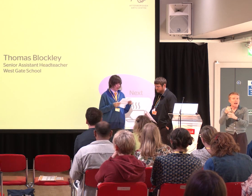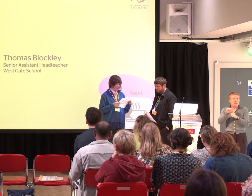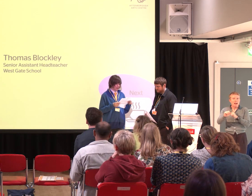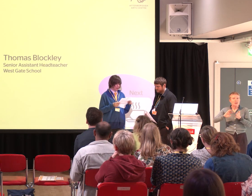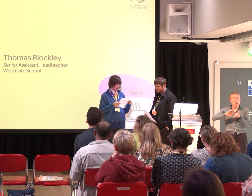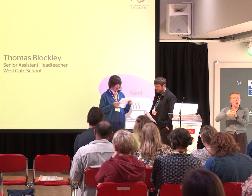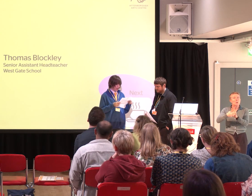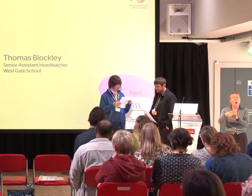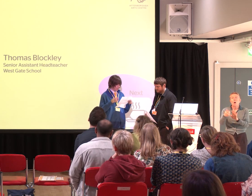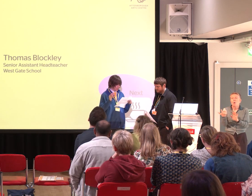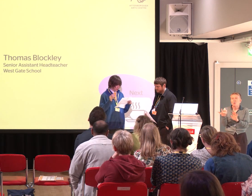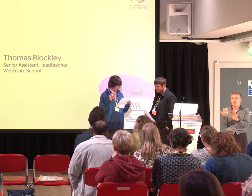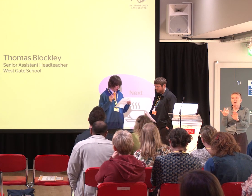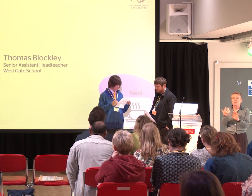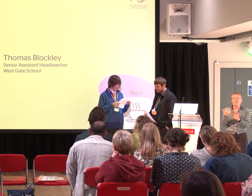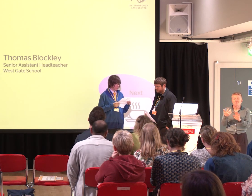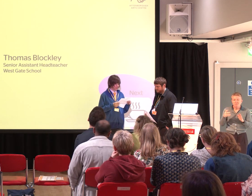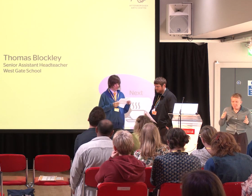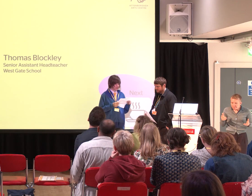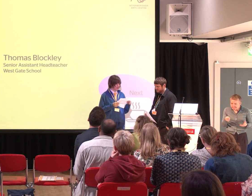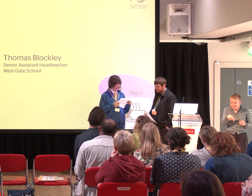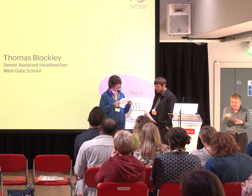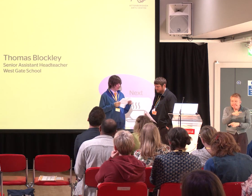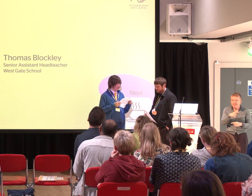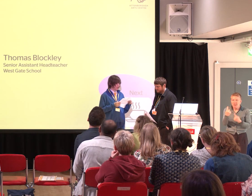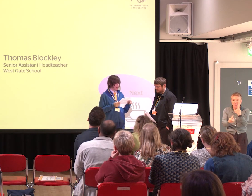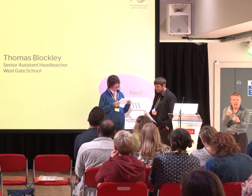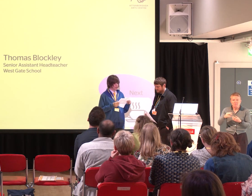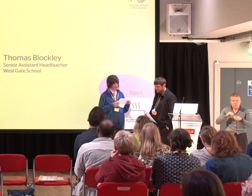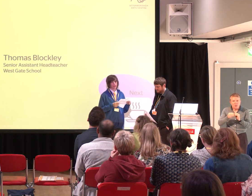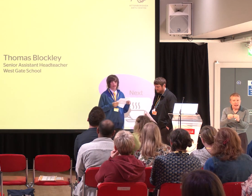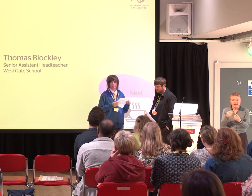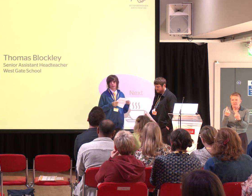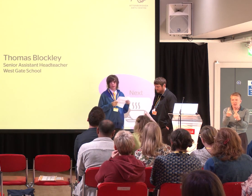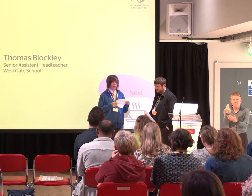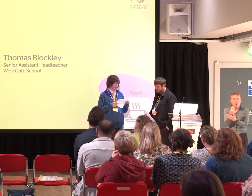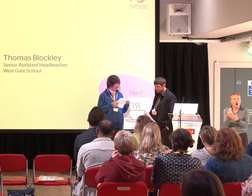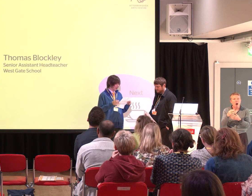which encourages pupils to be creative and use their art skills for enjoyment.